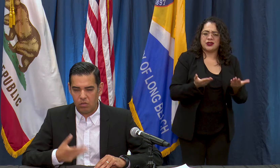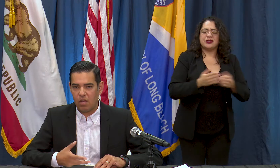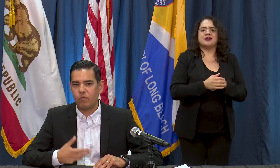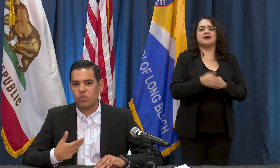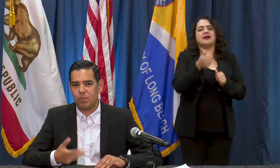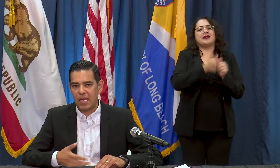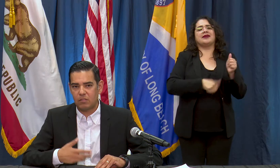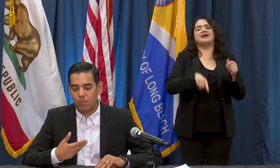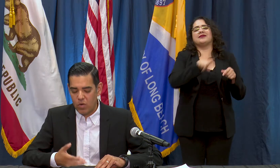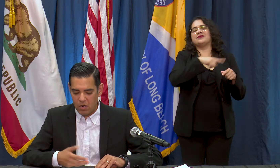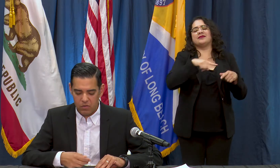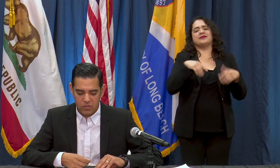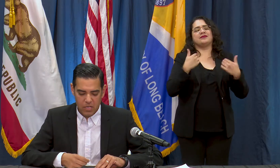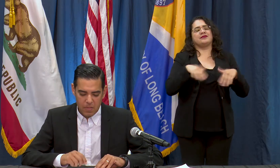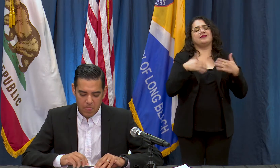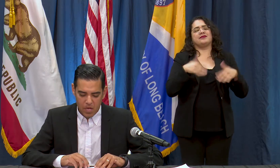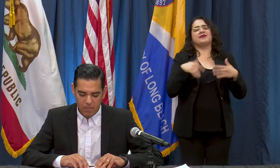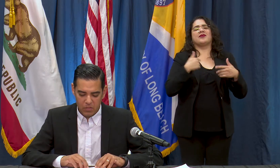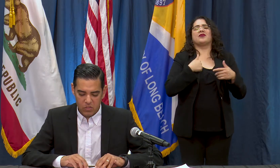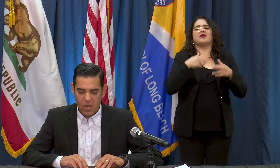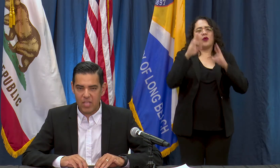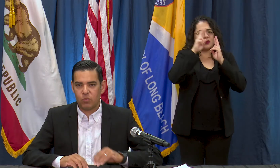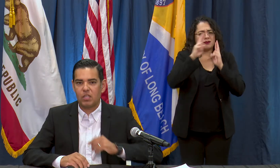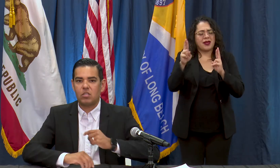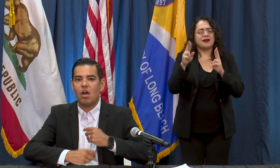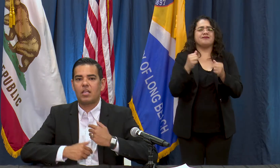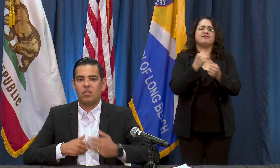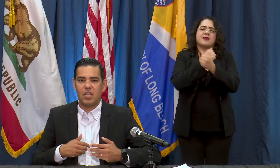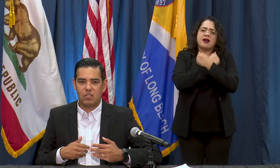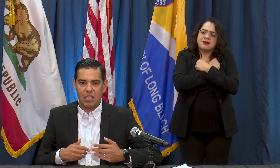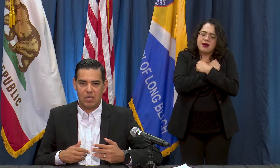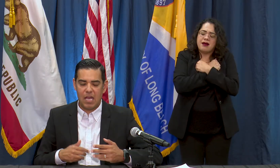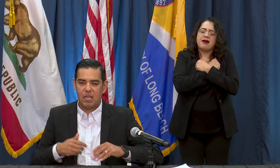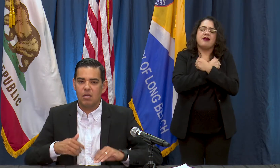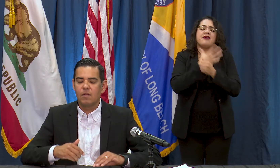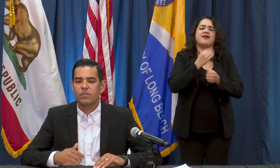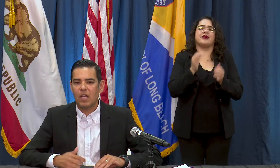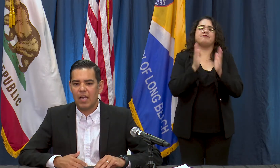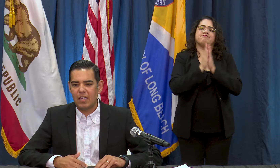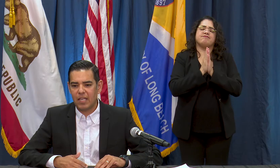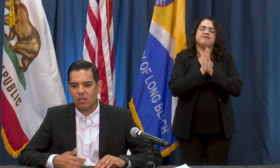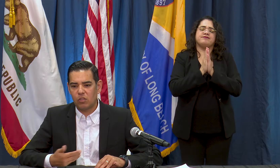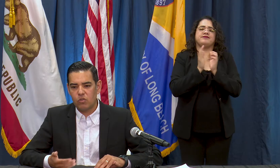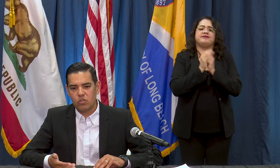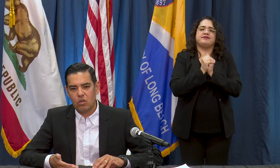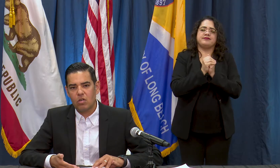respect, or prayers. So as we talk in the next days ahead and get closer to